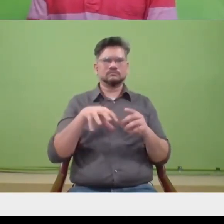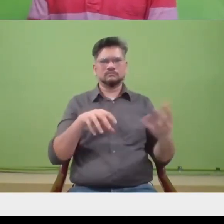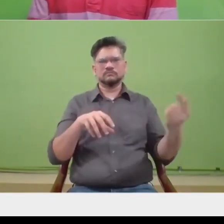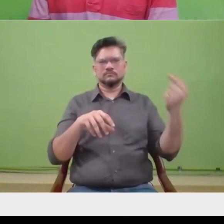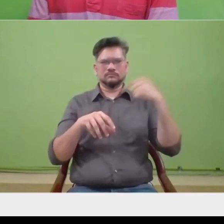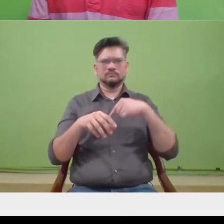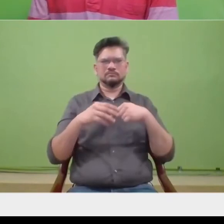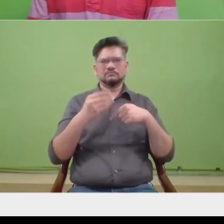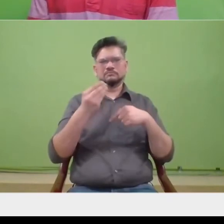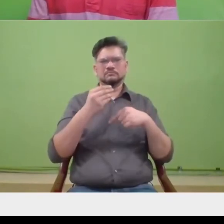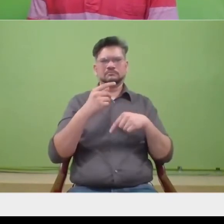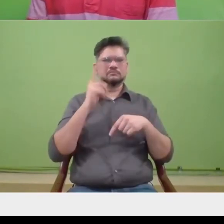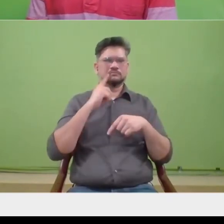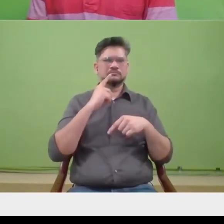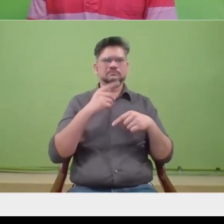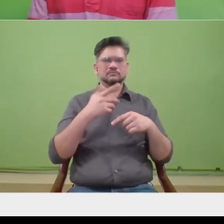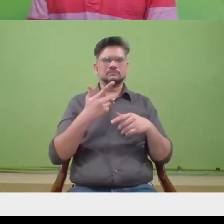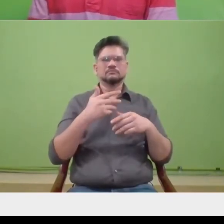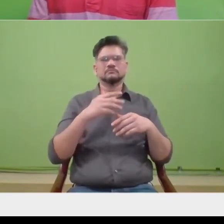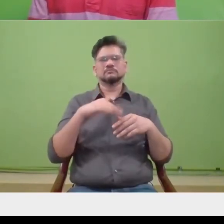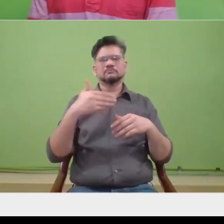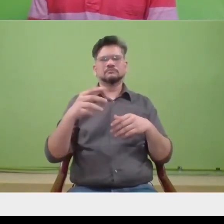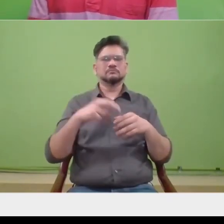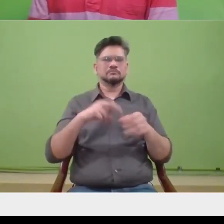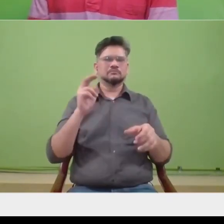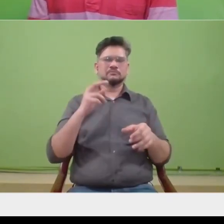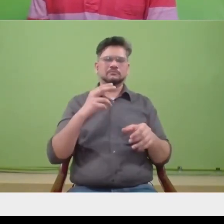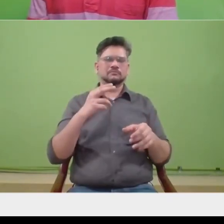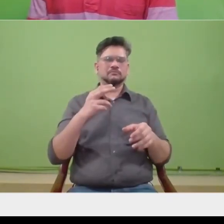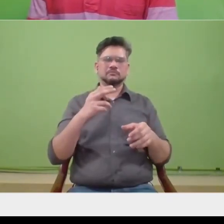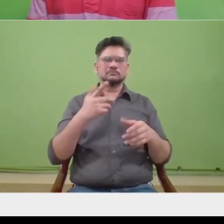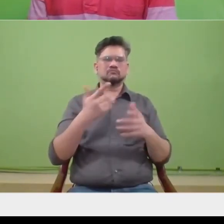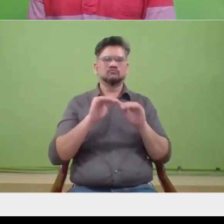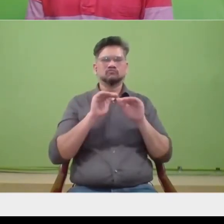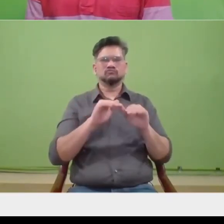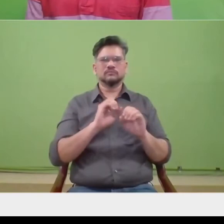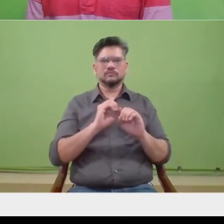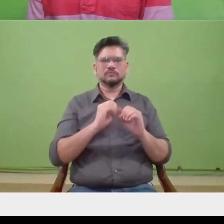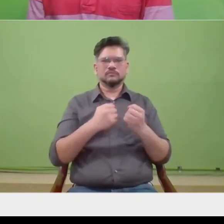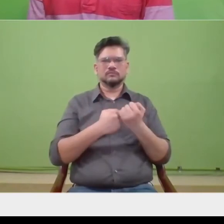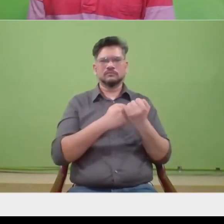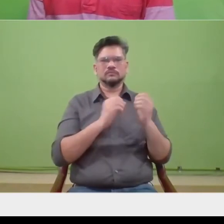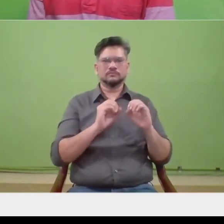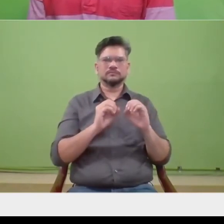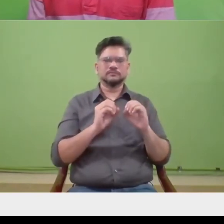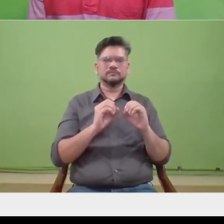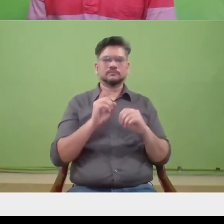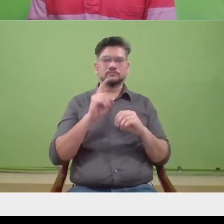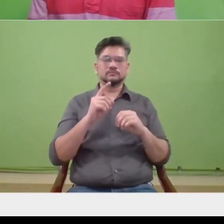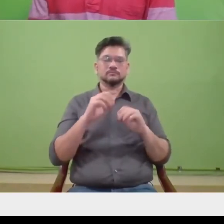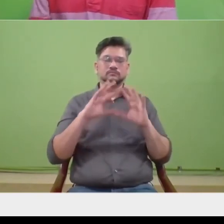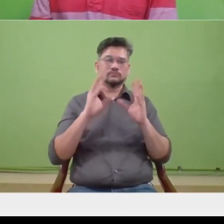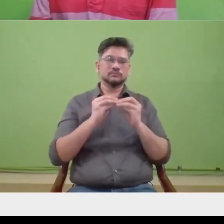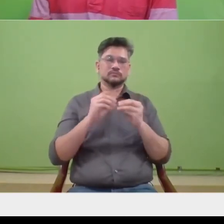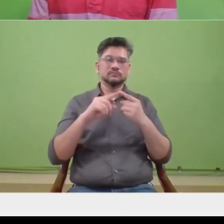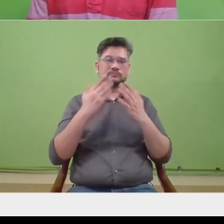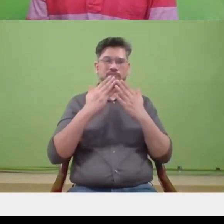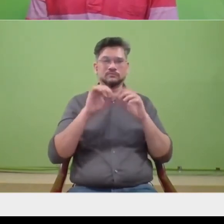time because there was no support and as I said the whole education system is biased against